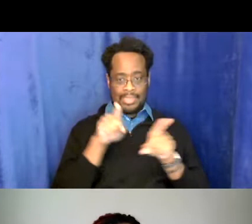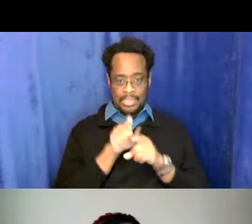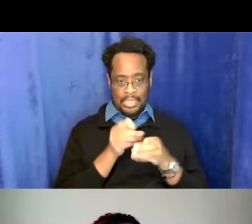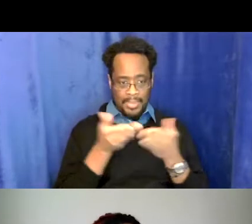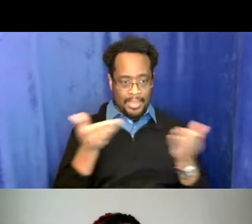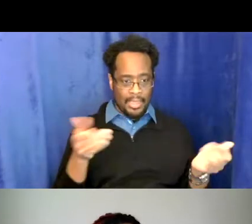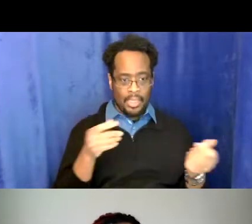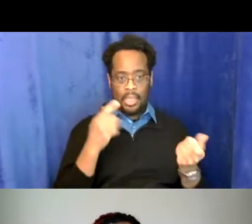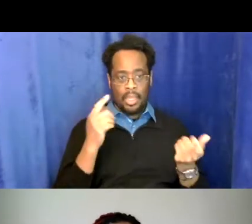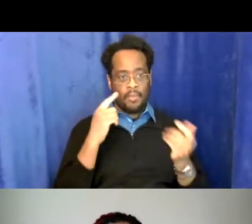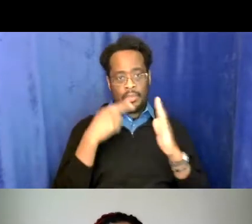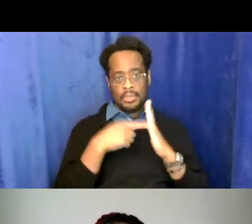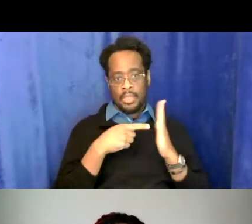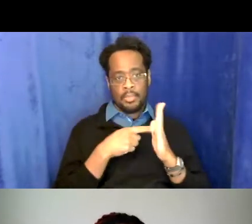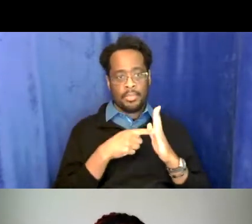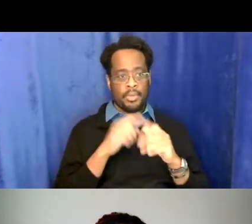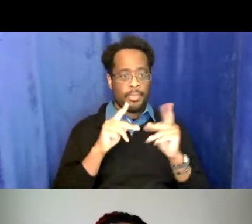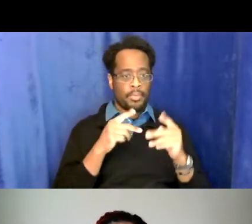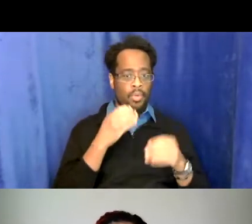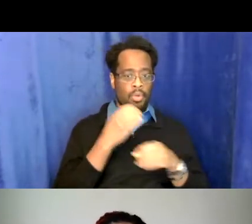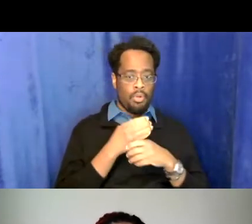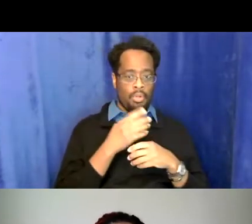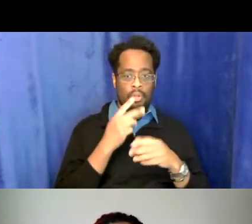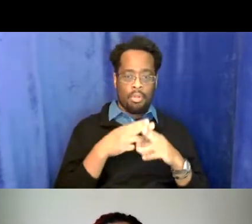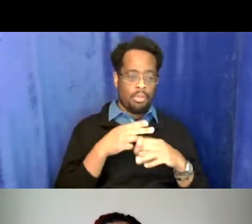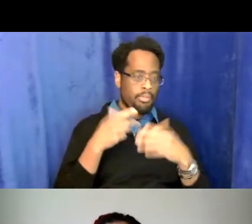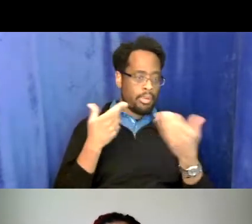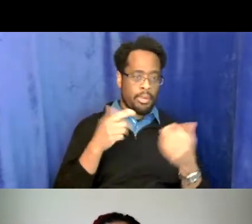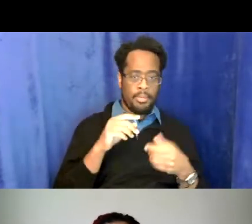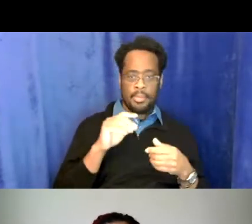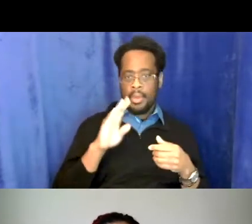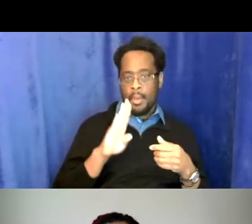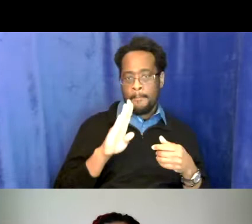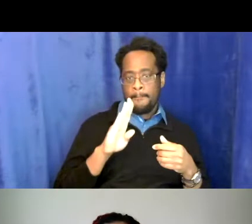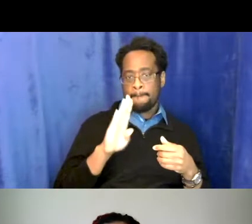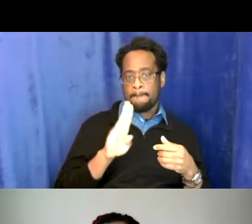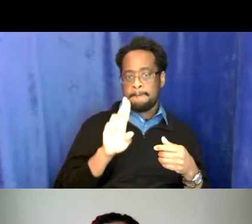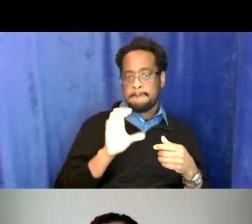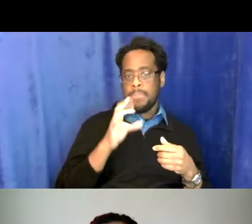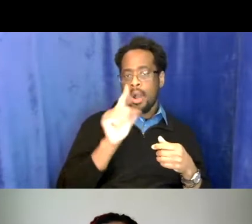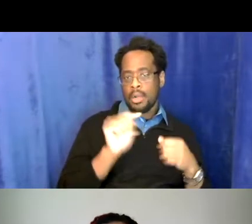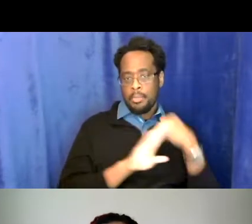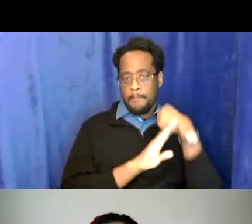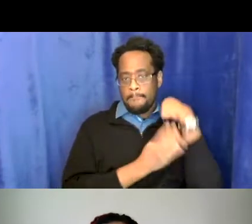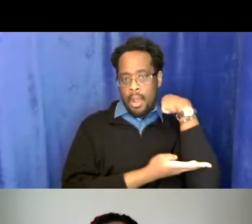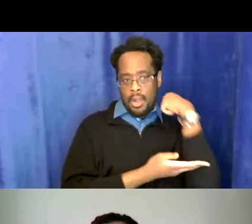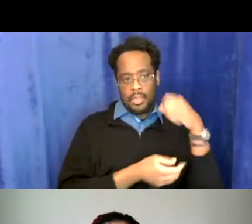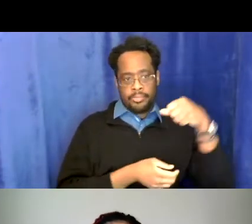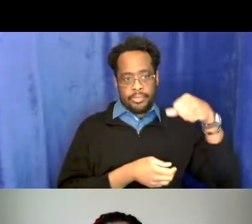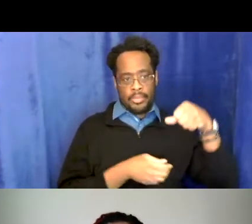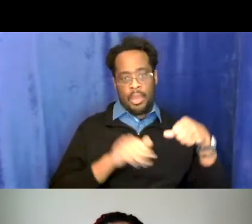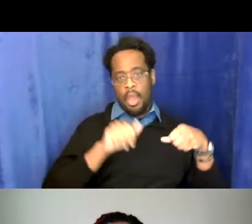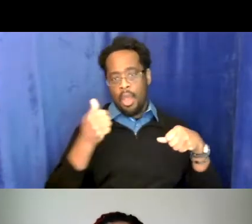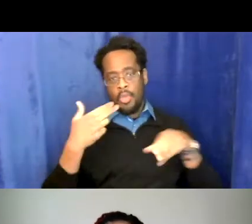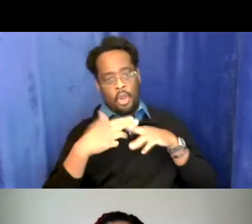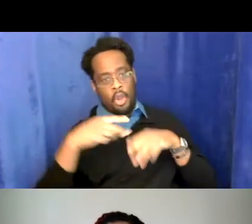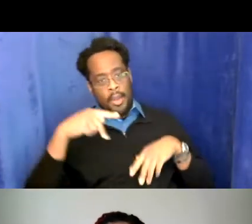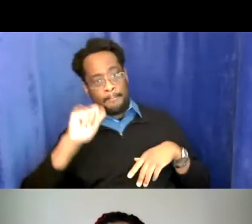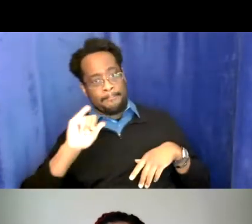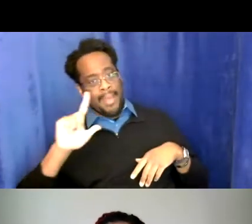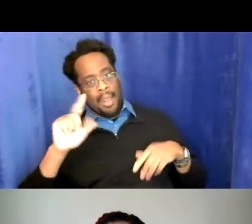words um for let's say the same thing. For example, those who may call a bucket a "bucket" signed here.